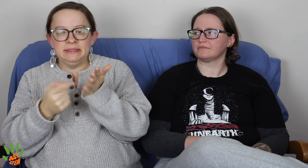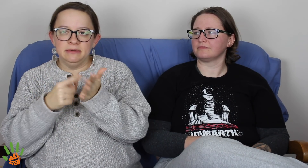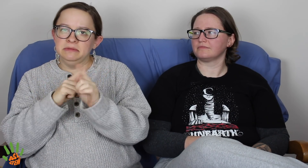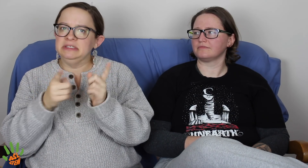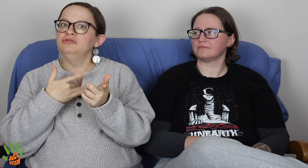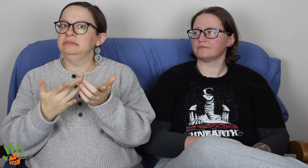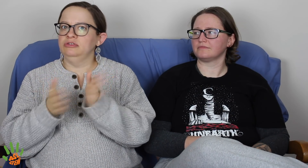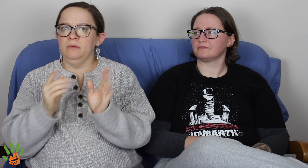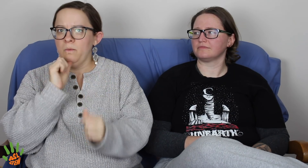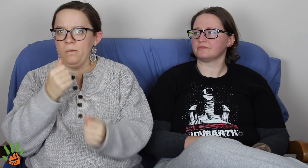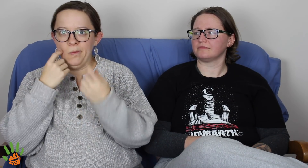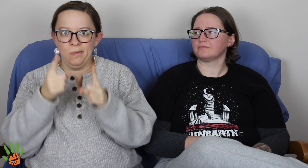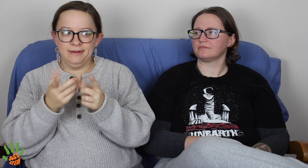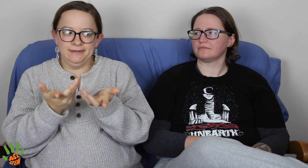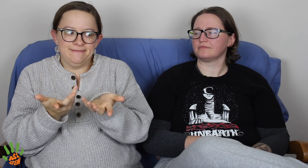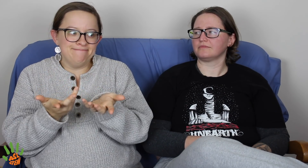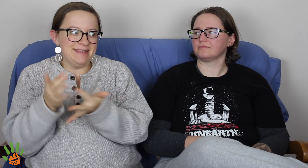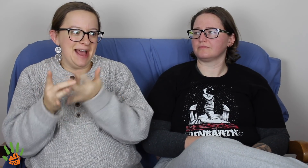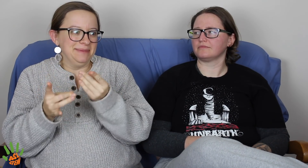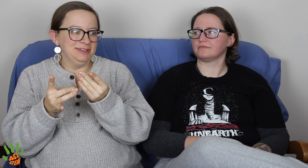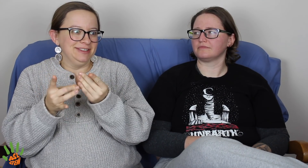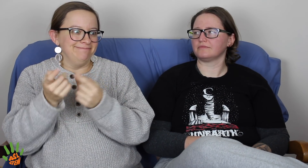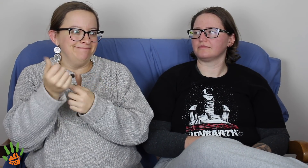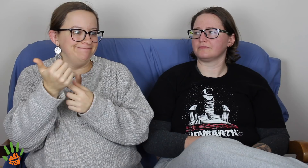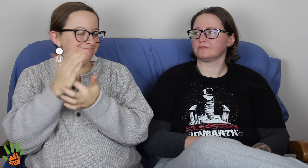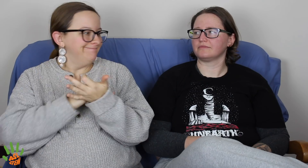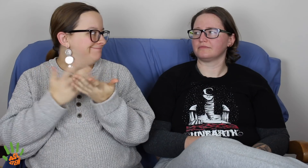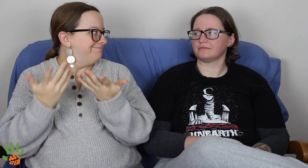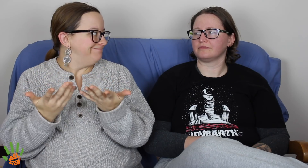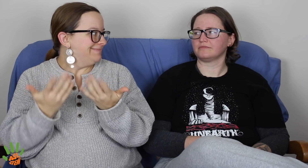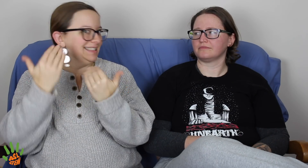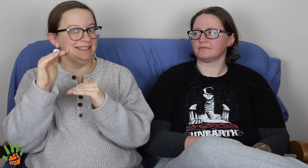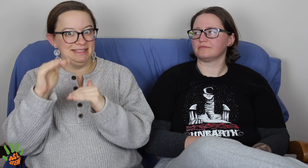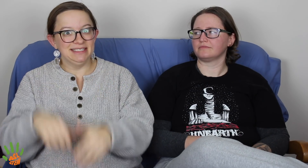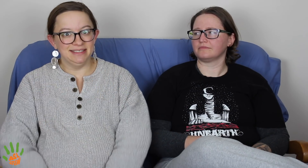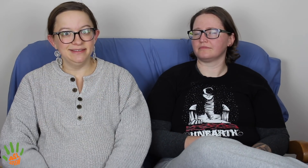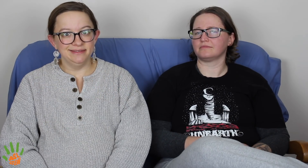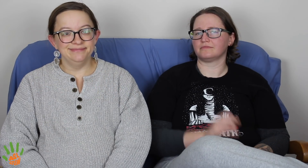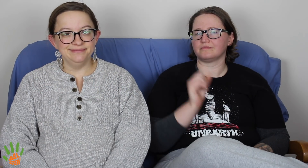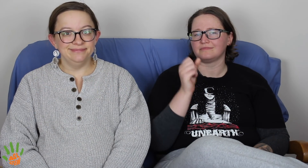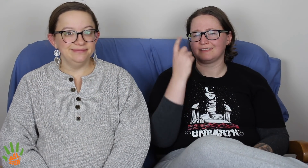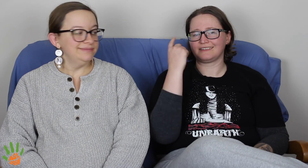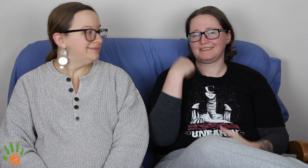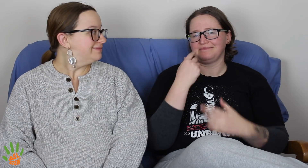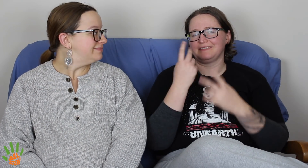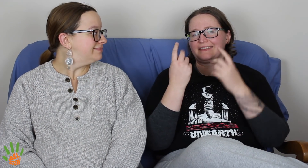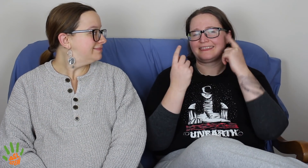Now, sometimes they might, but in general they won't and that option is not available to you and so you're limited.